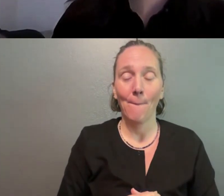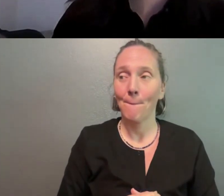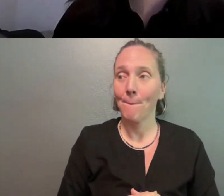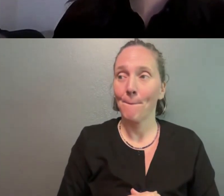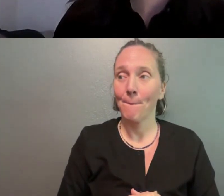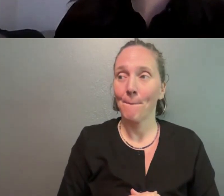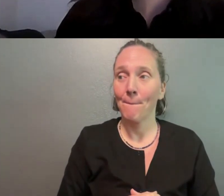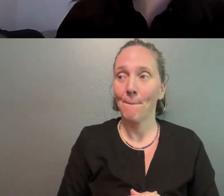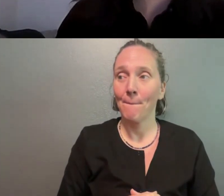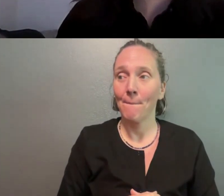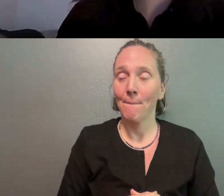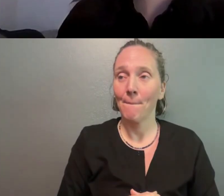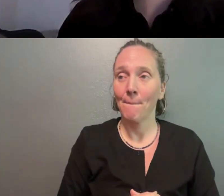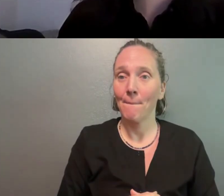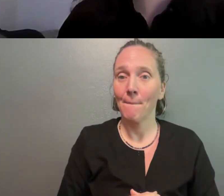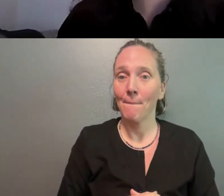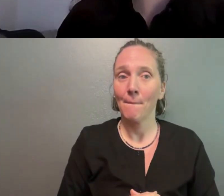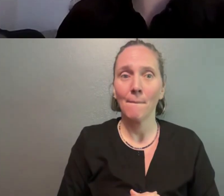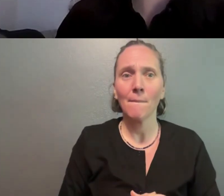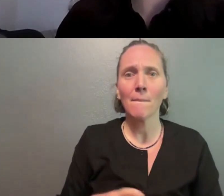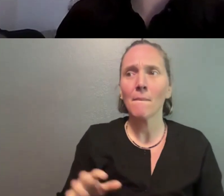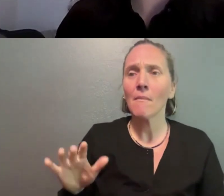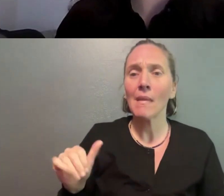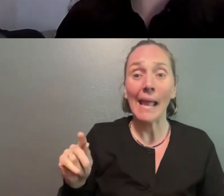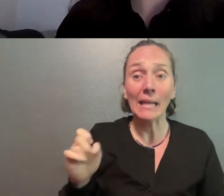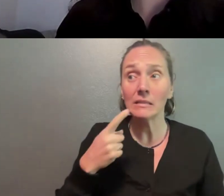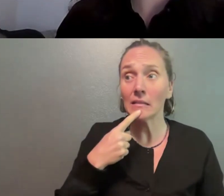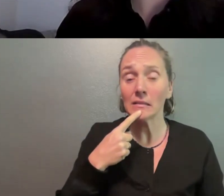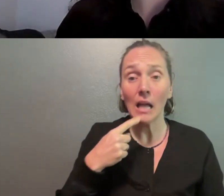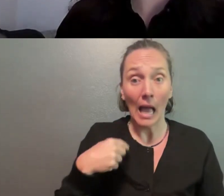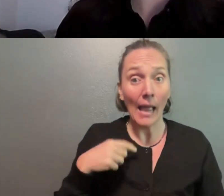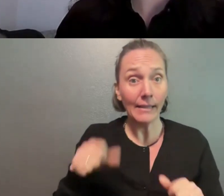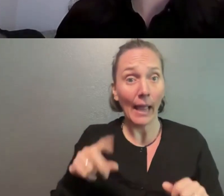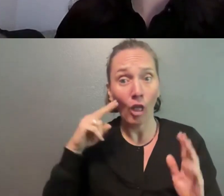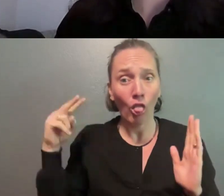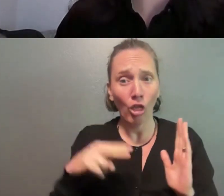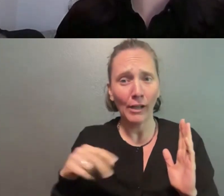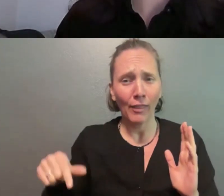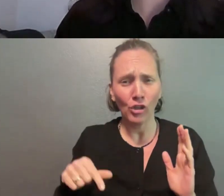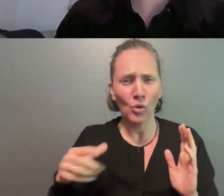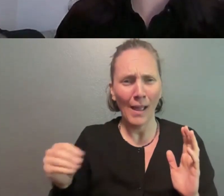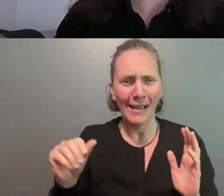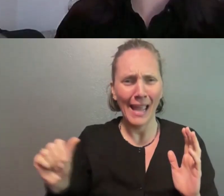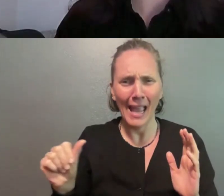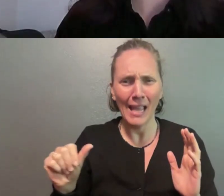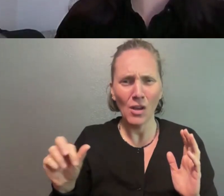Sabrina, I can look at the the Q&A. Is that where I should be looking and answering some questions?